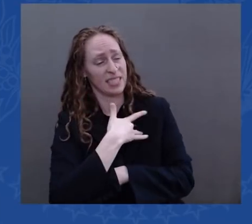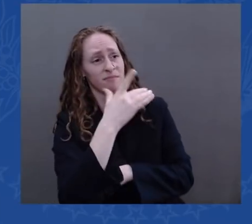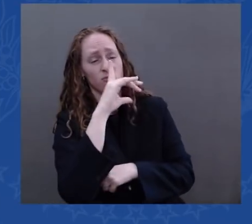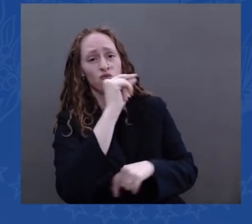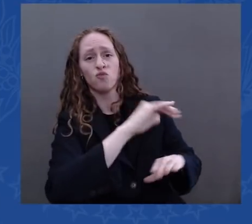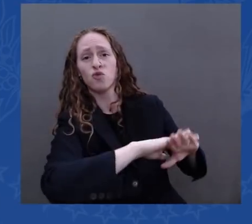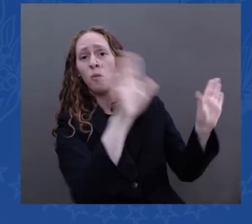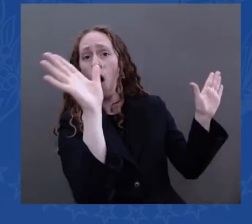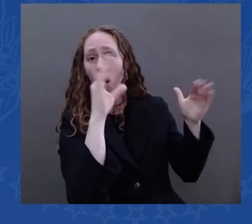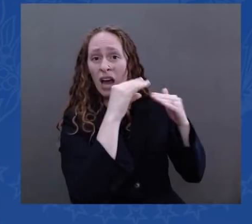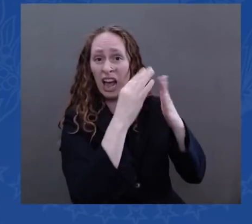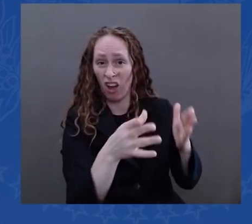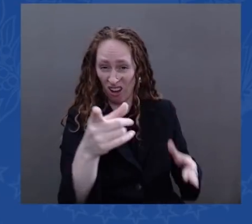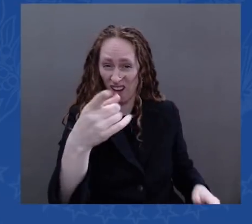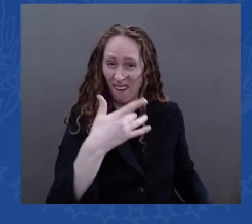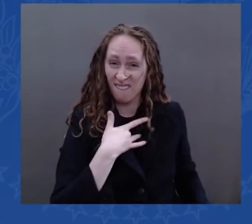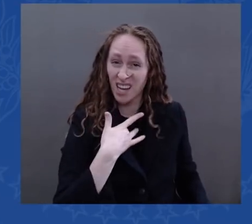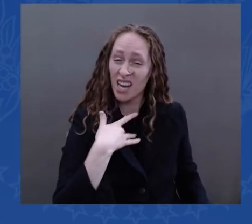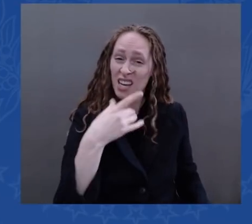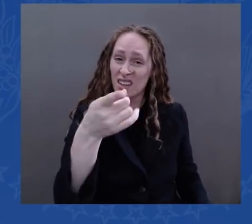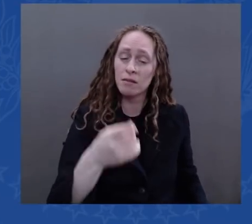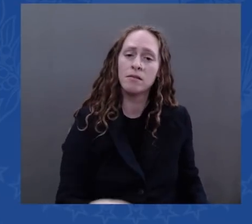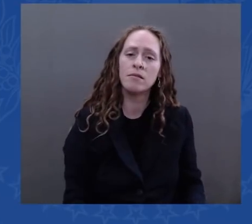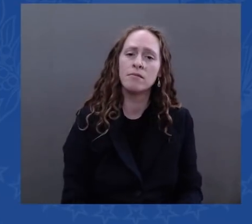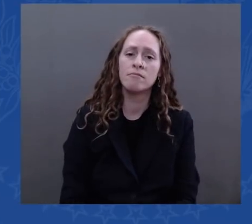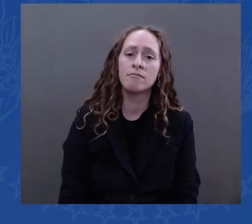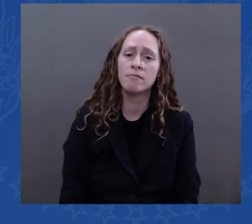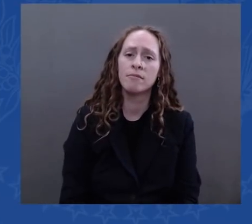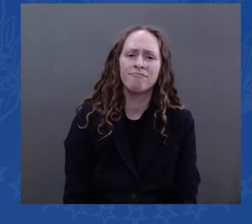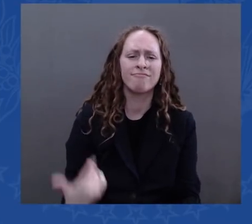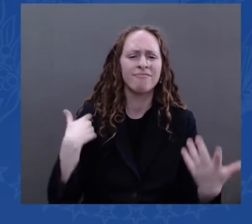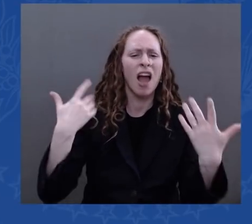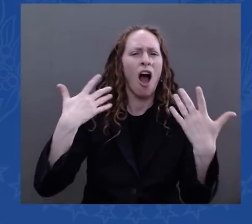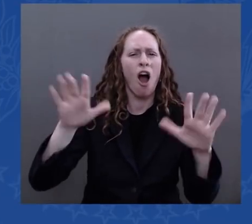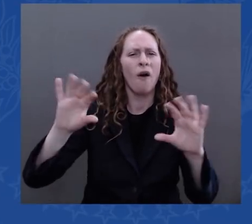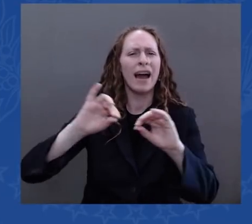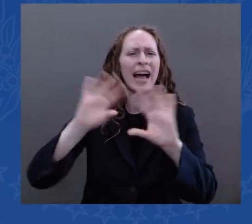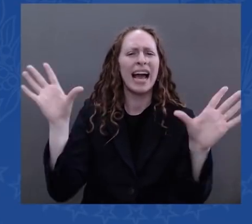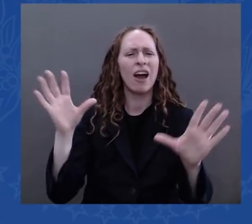I was expressing the moral outrage I felt towards this man. I wasn't articulating a policy change.